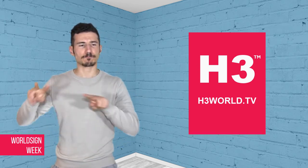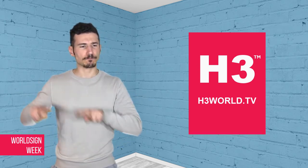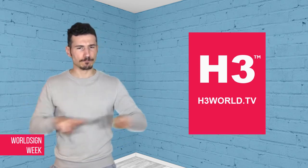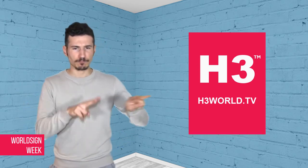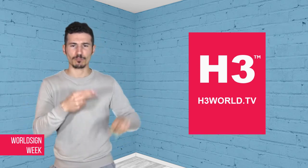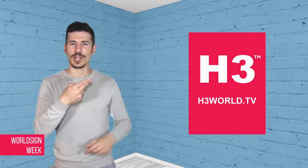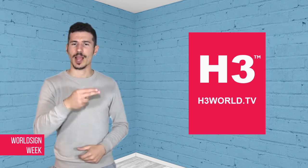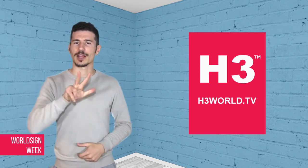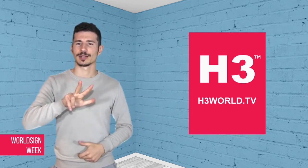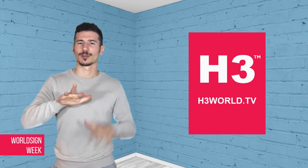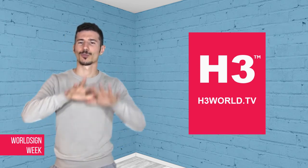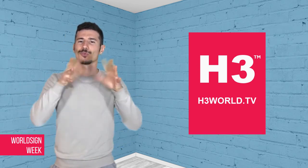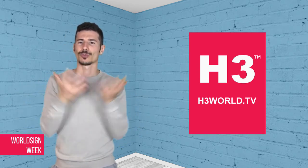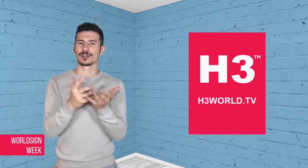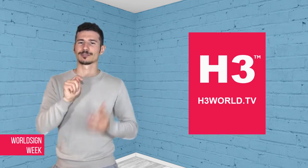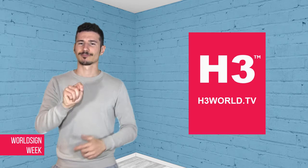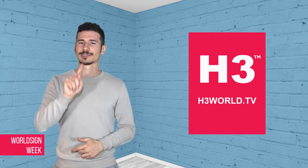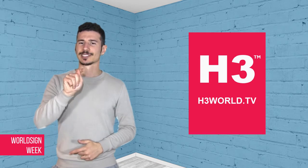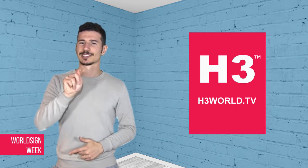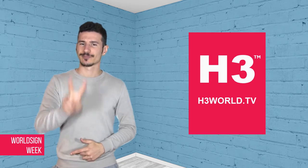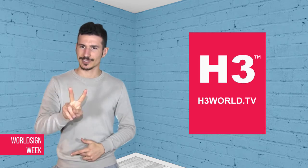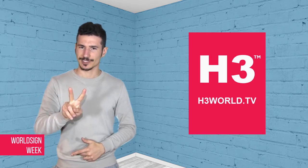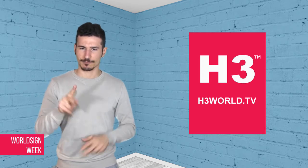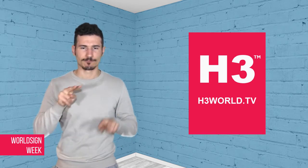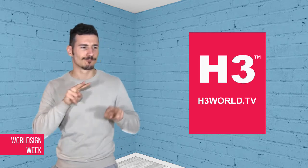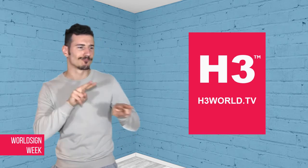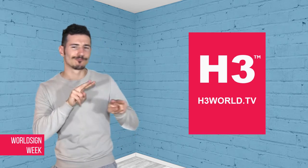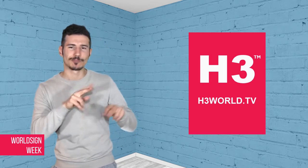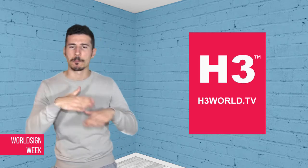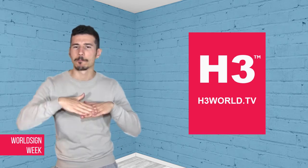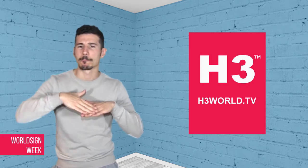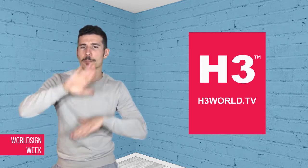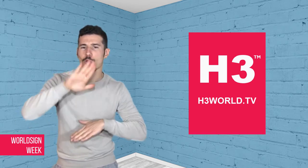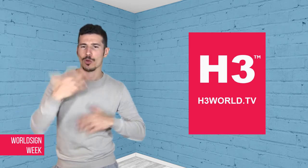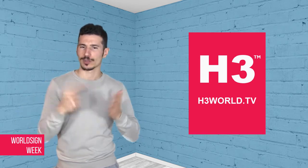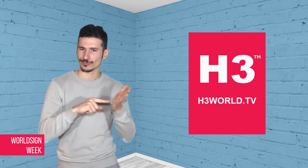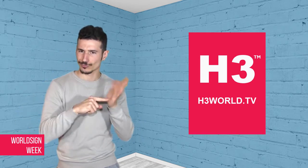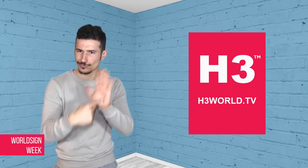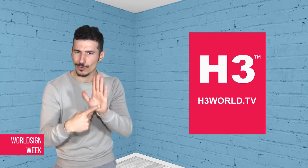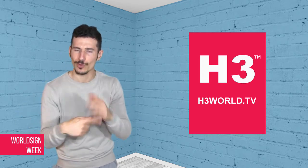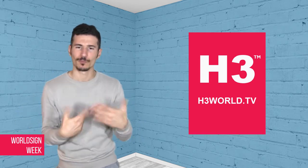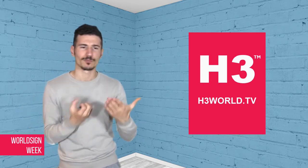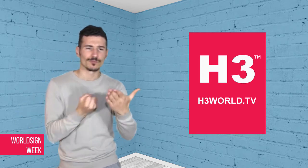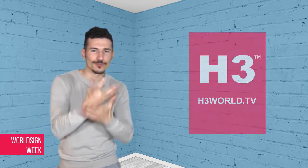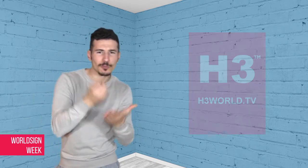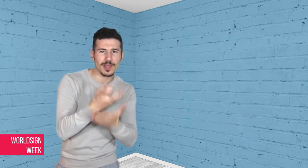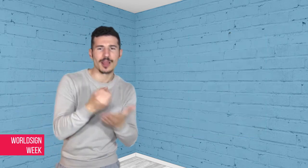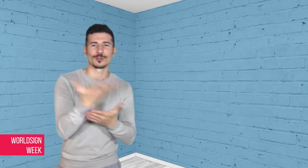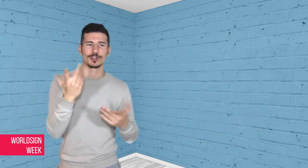visit H3WORLD.TV for more shows,